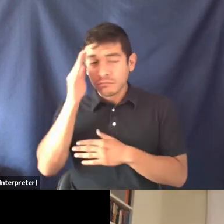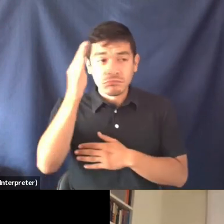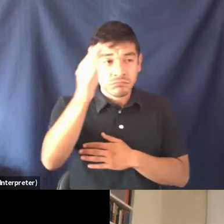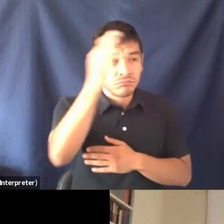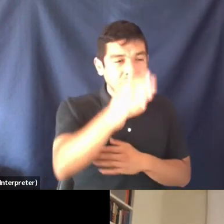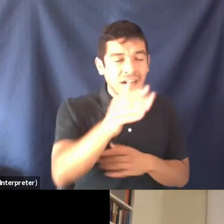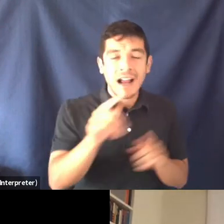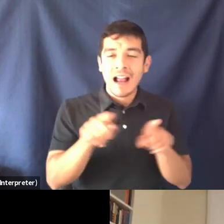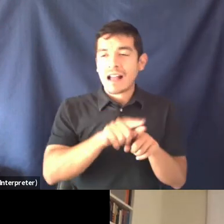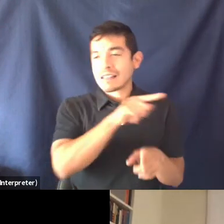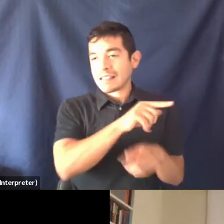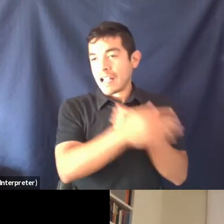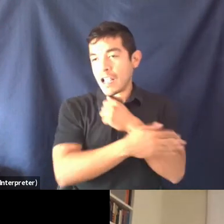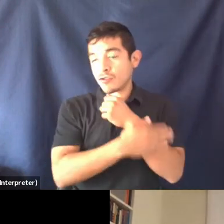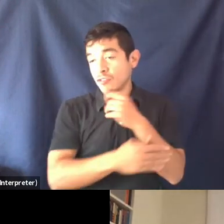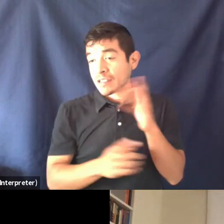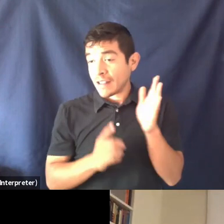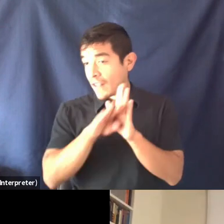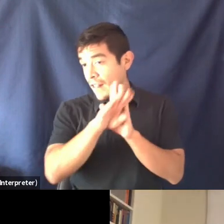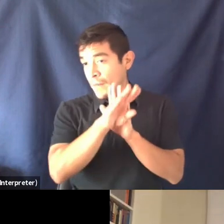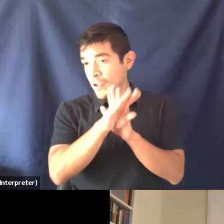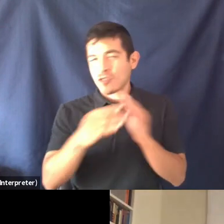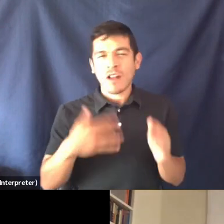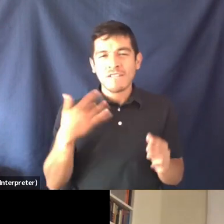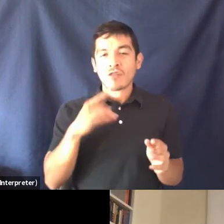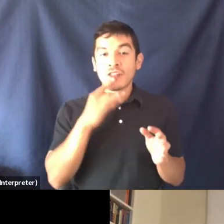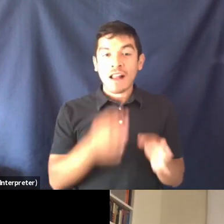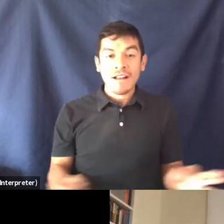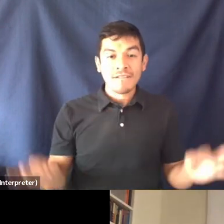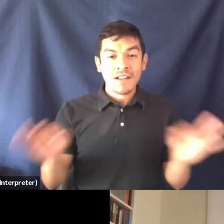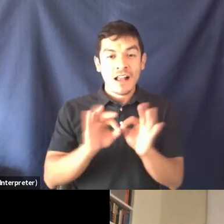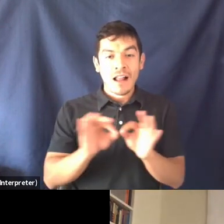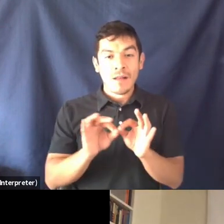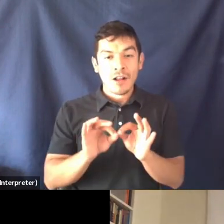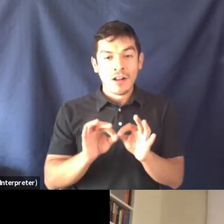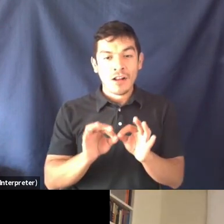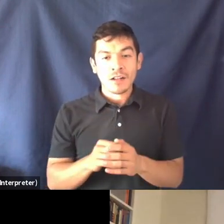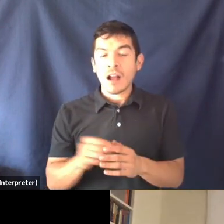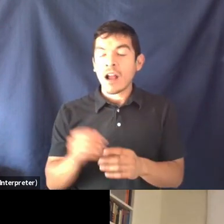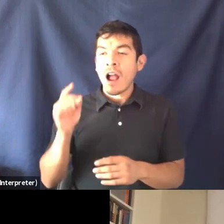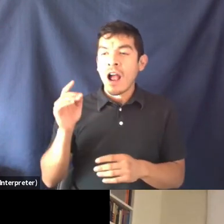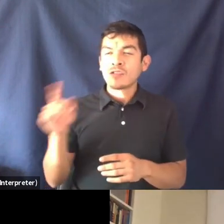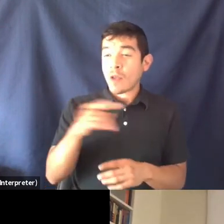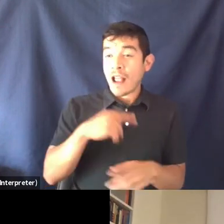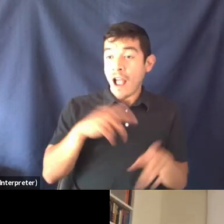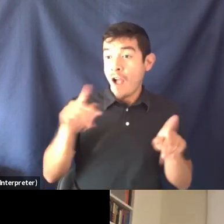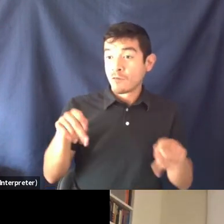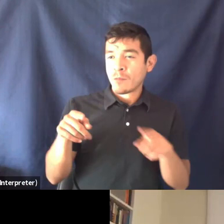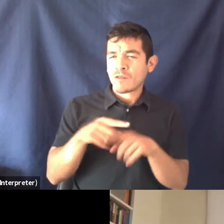So for me it felt so valuable and gratifying to have the privilege of capturing this footage of a time of the city.